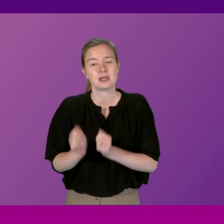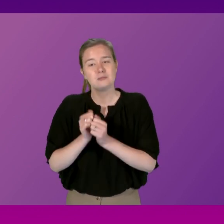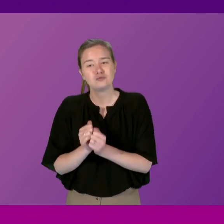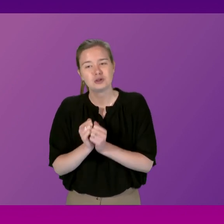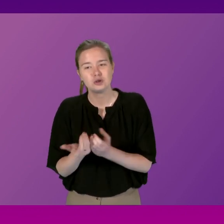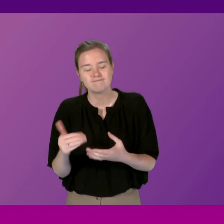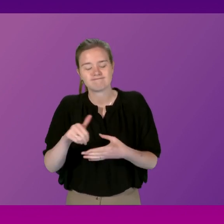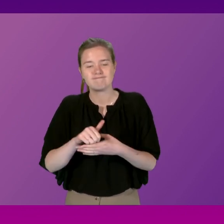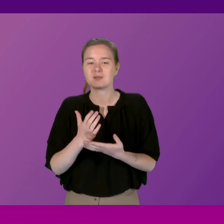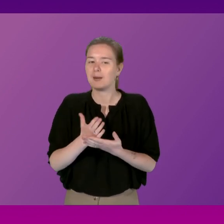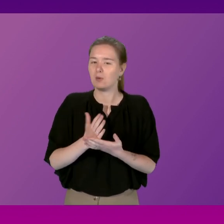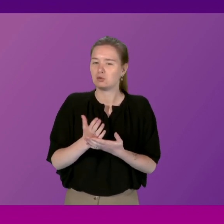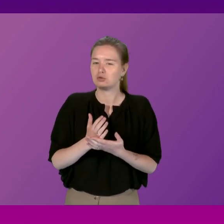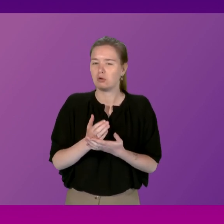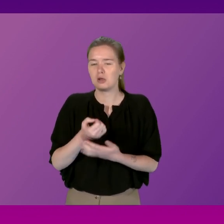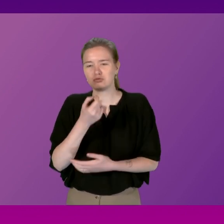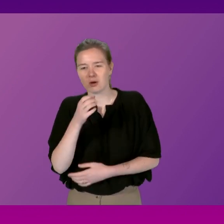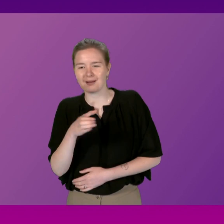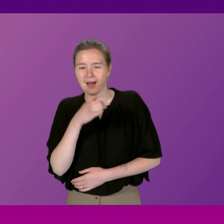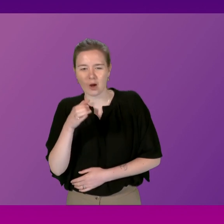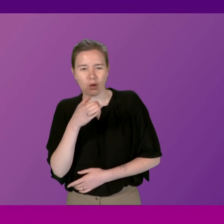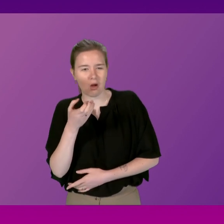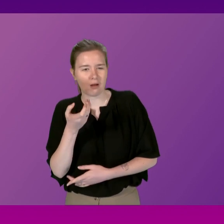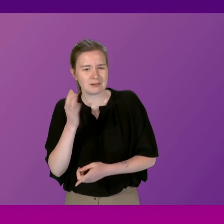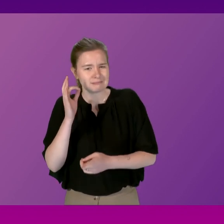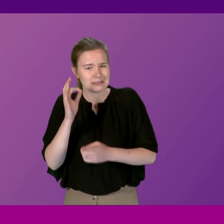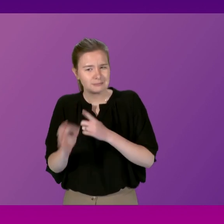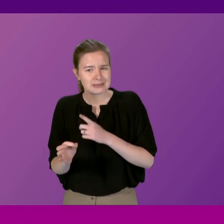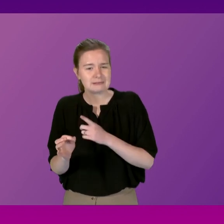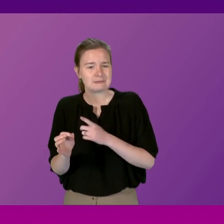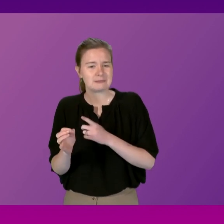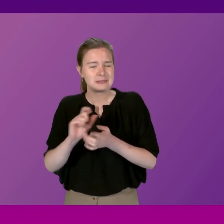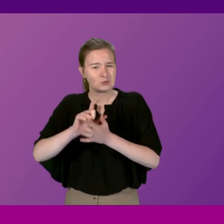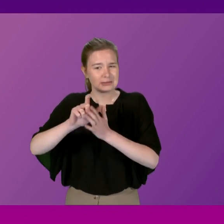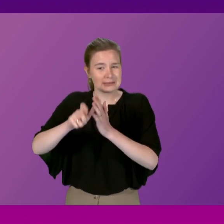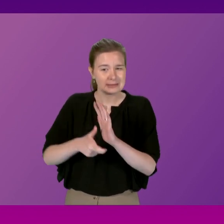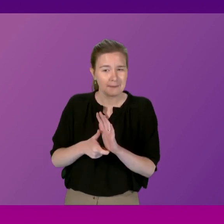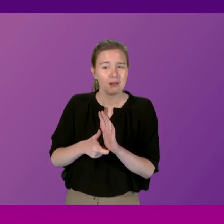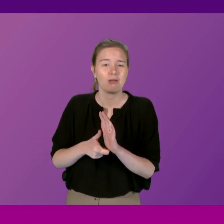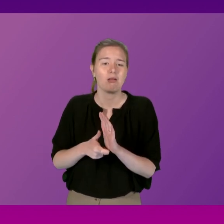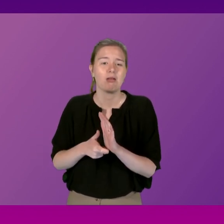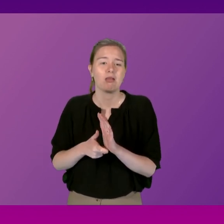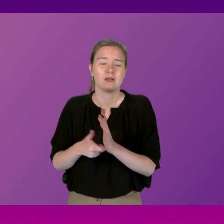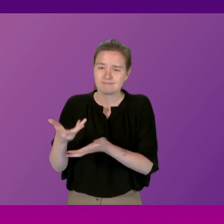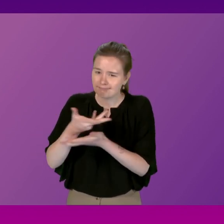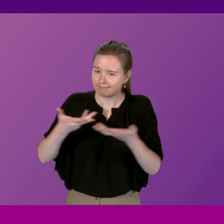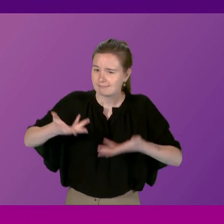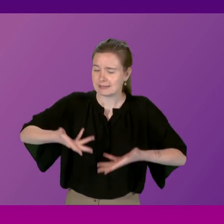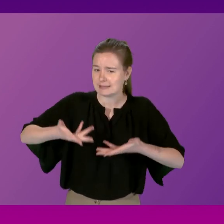I am not sure that drug and alcohol deaths are specific to the discussion on disabled people that we are having right now.